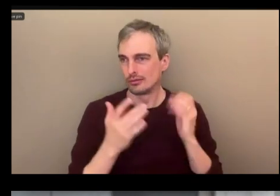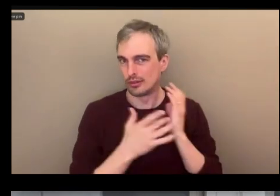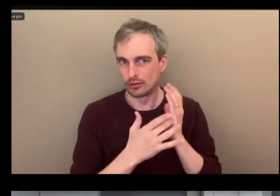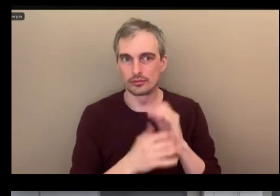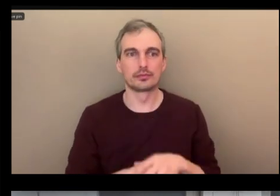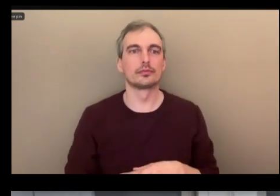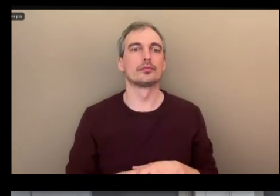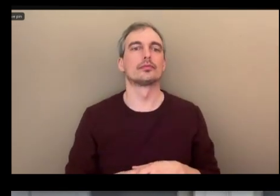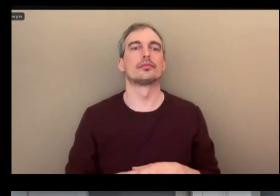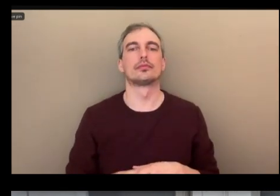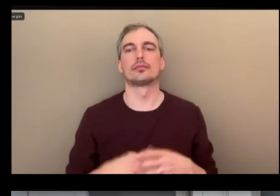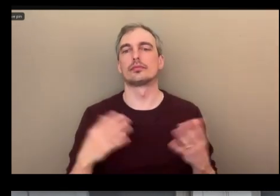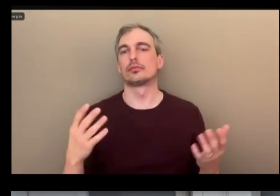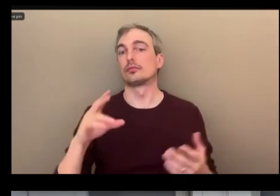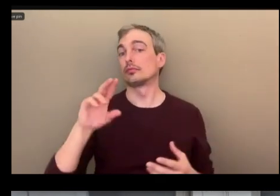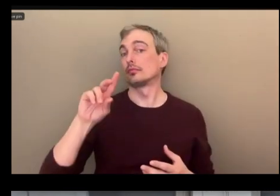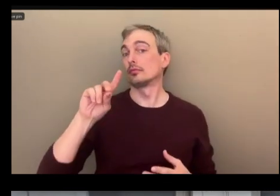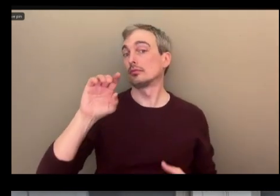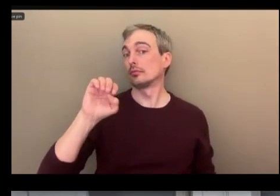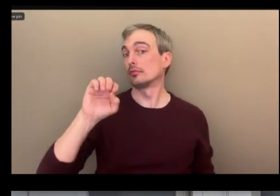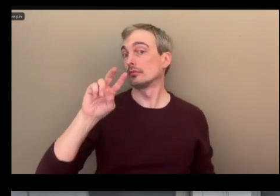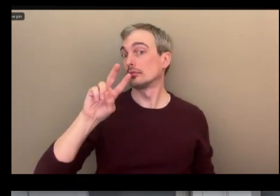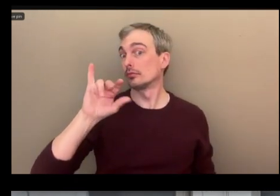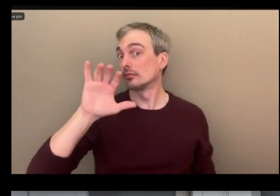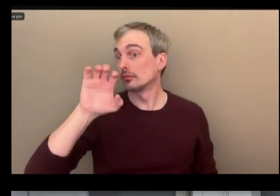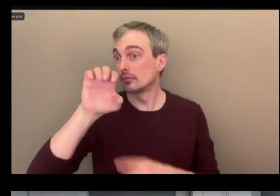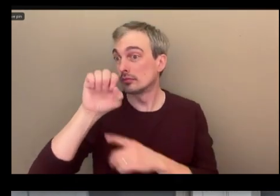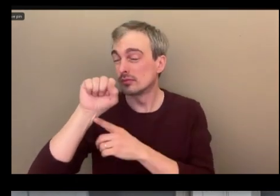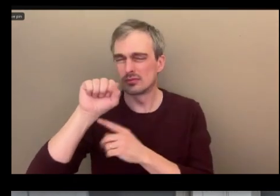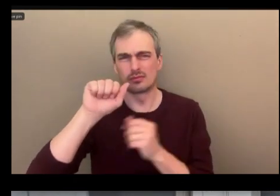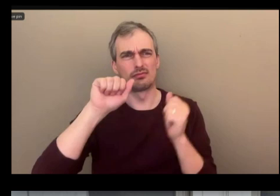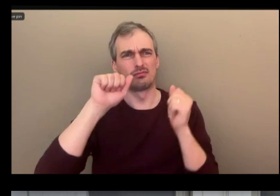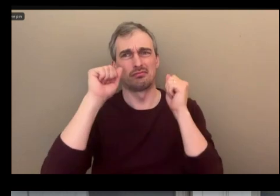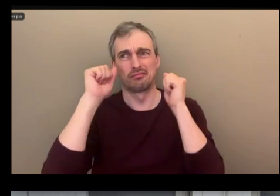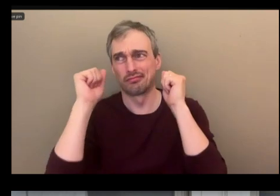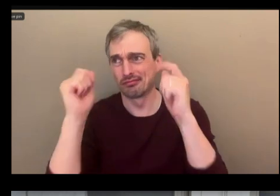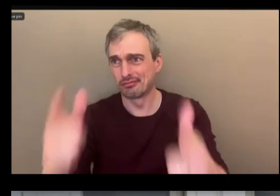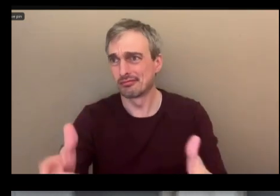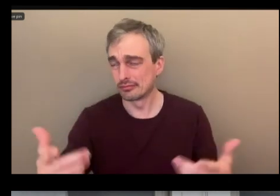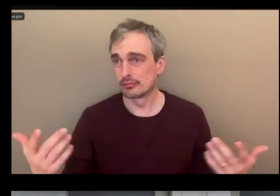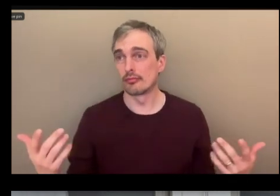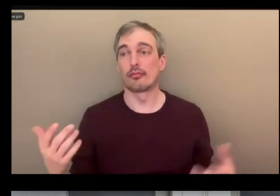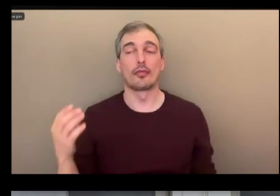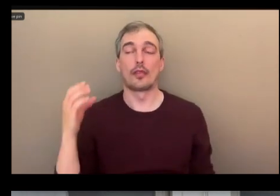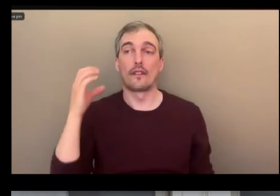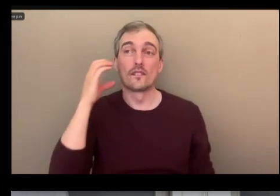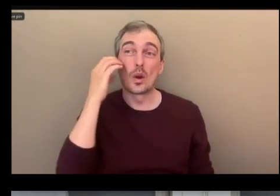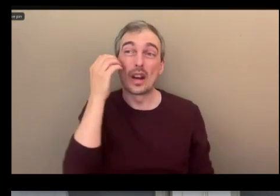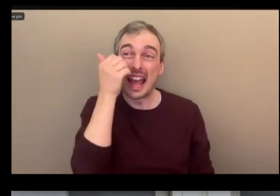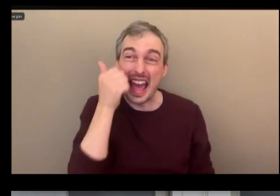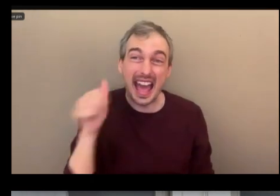Think about any particular phone that you can find on our website, we're testing all those phones. In one form or fashion.